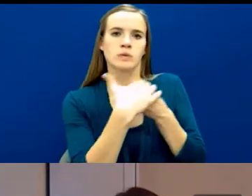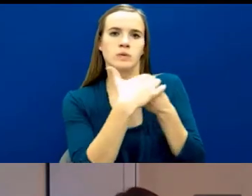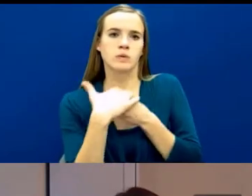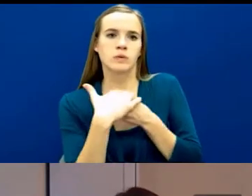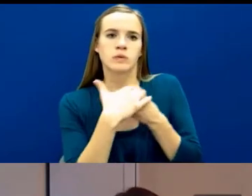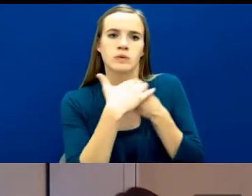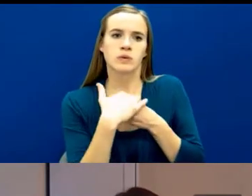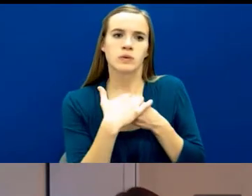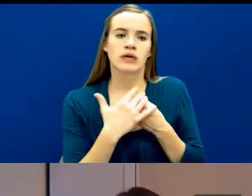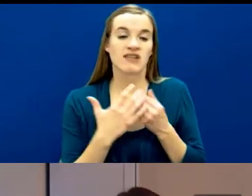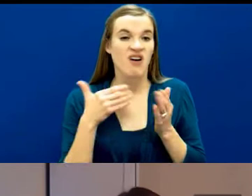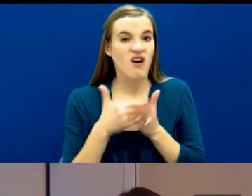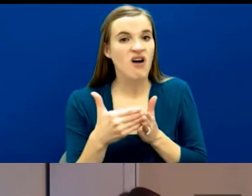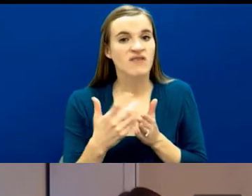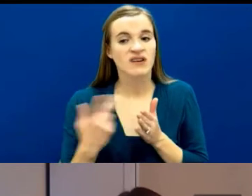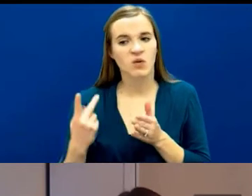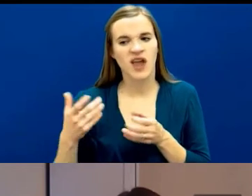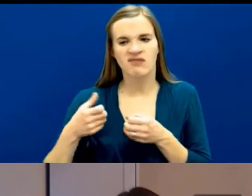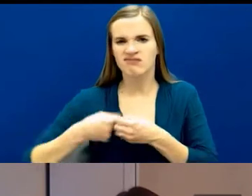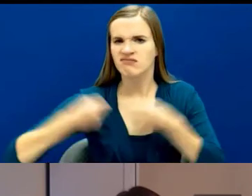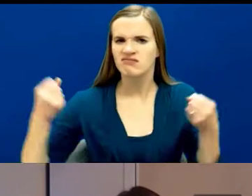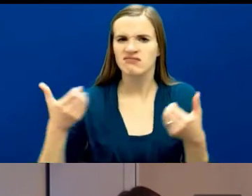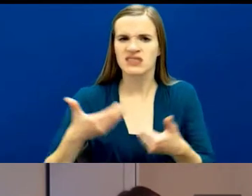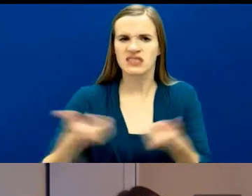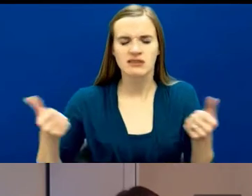were separated from each other, because they would tell, you know, they would